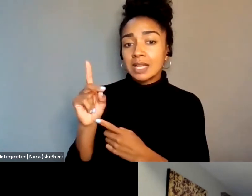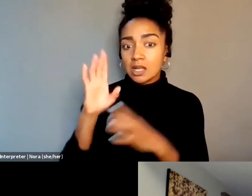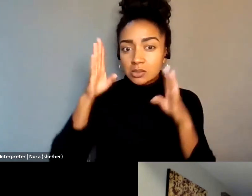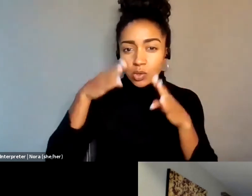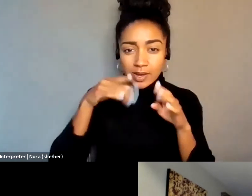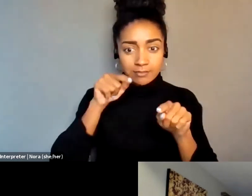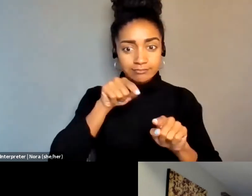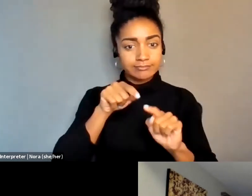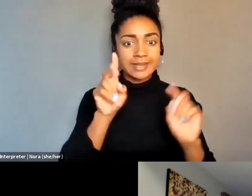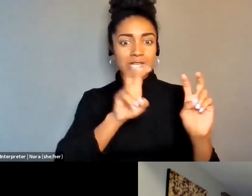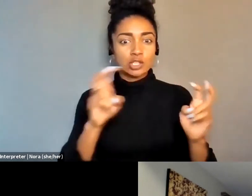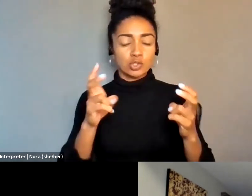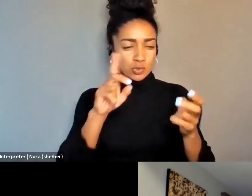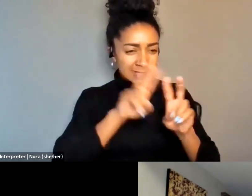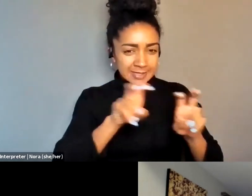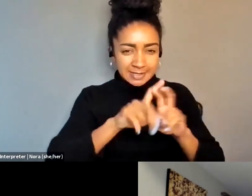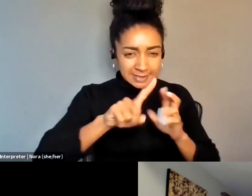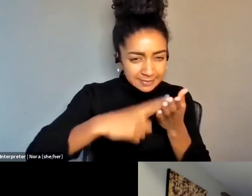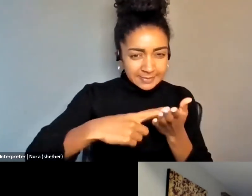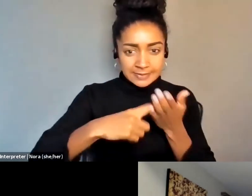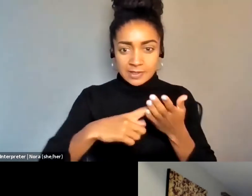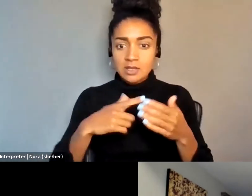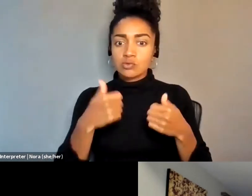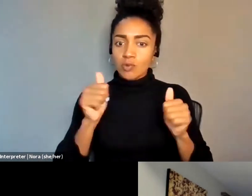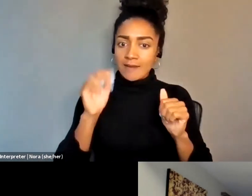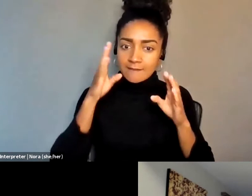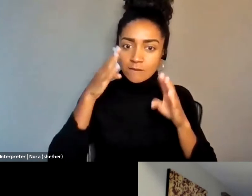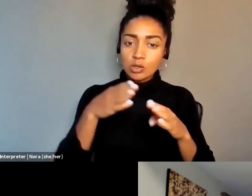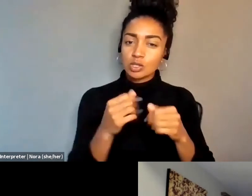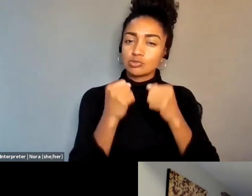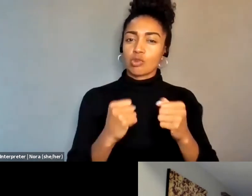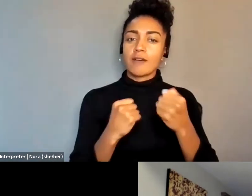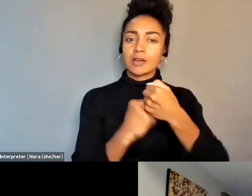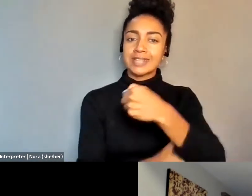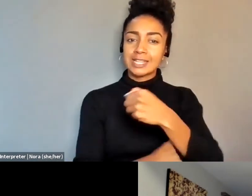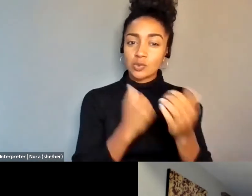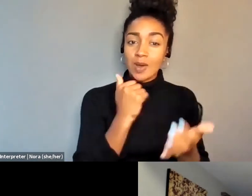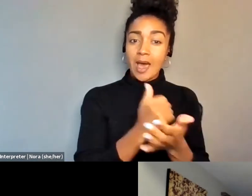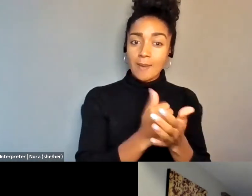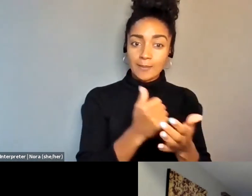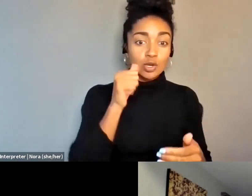learn and evidence-based, approaches to basic education programming, and it's also great to see the consideration of the intersection of education with